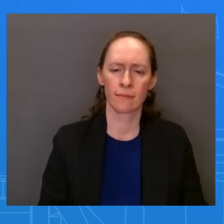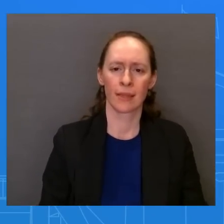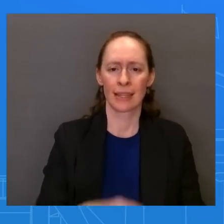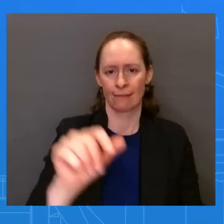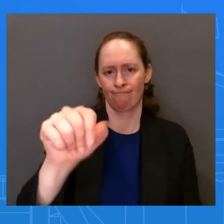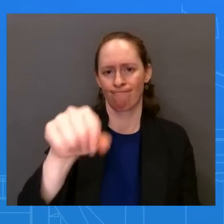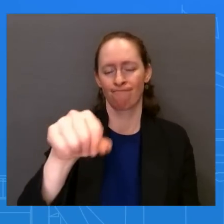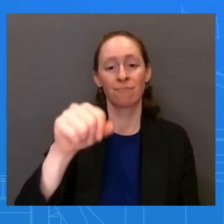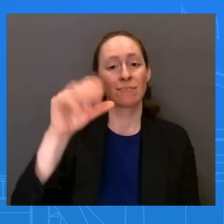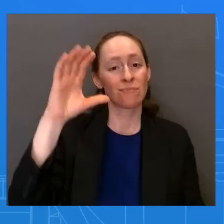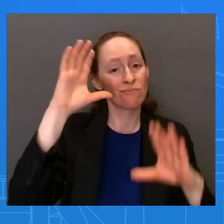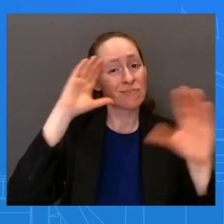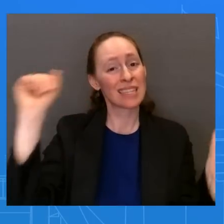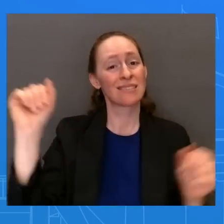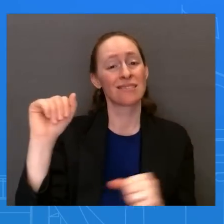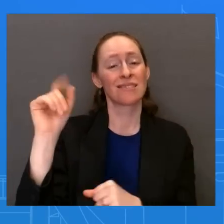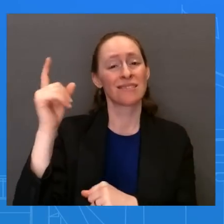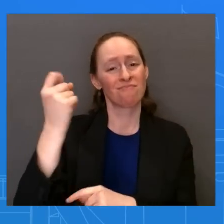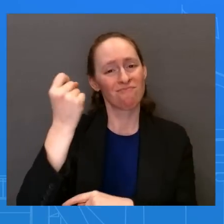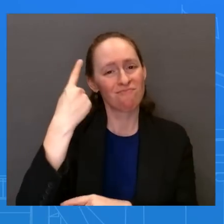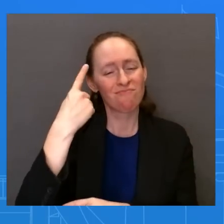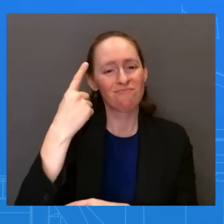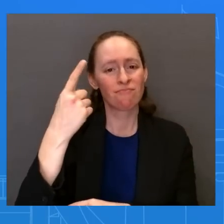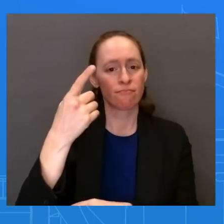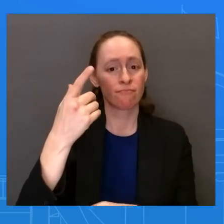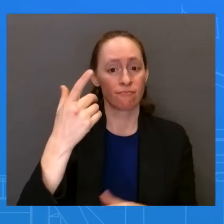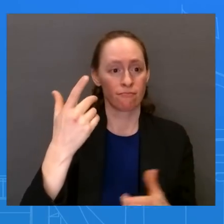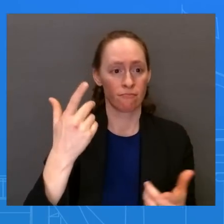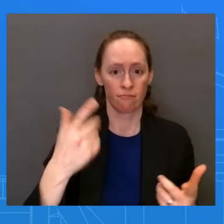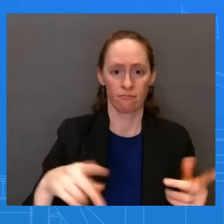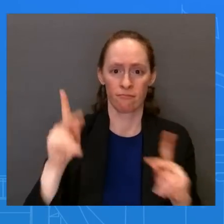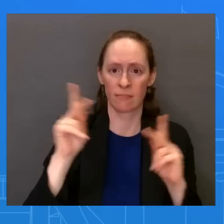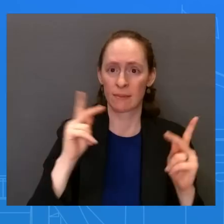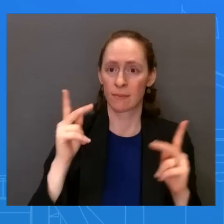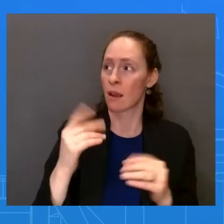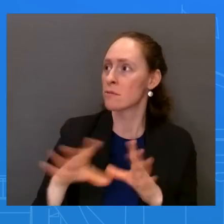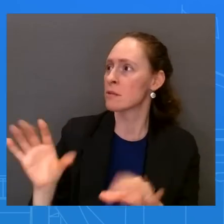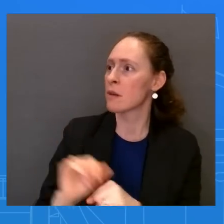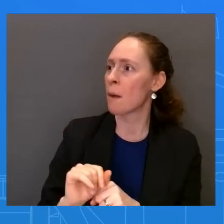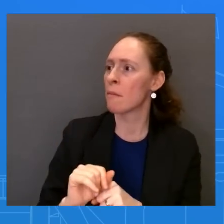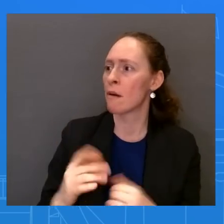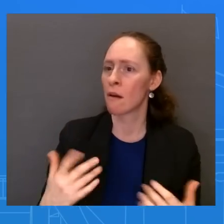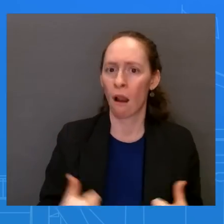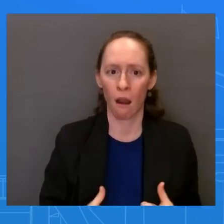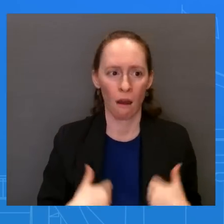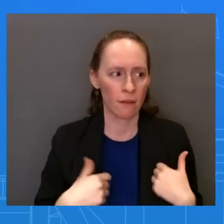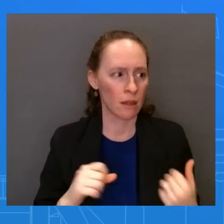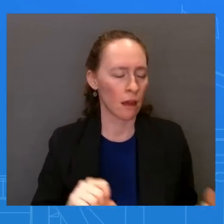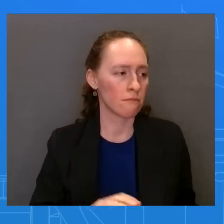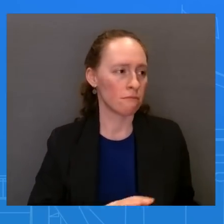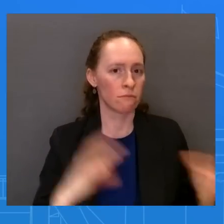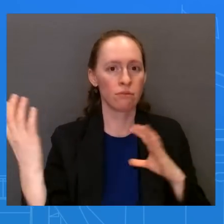and what that can have to your entire family. This is something that he knows and understands very well. I don't have a comment on specific moves